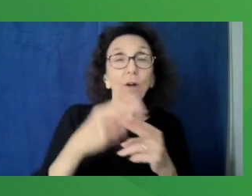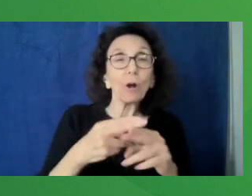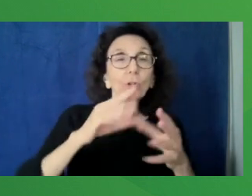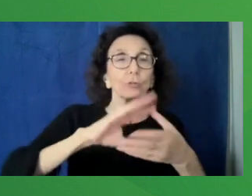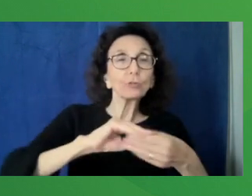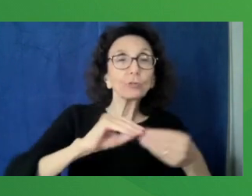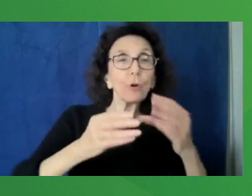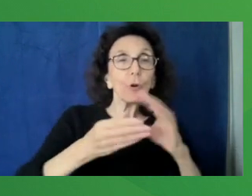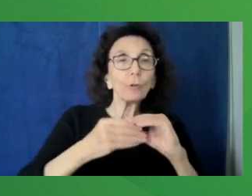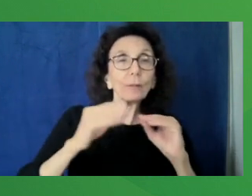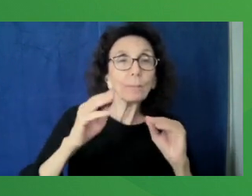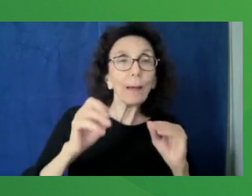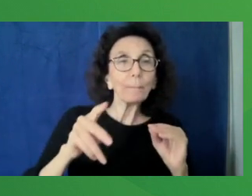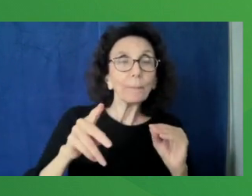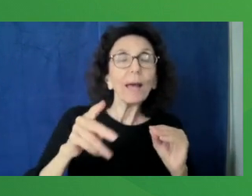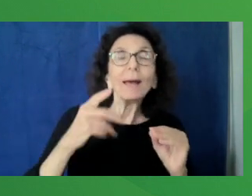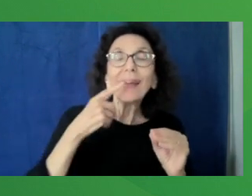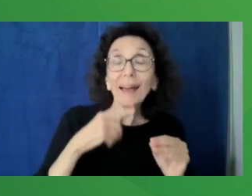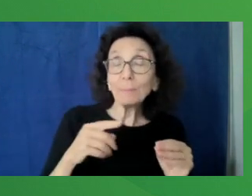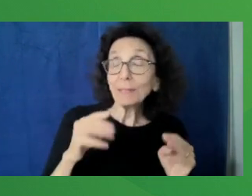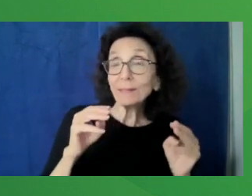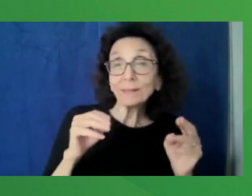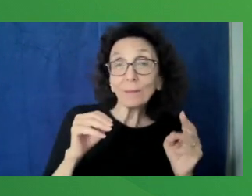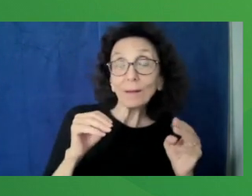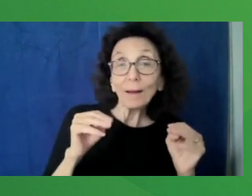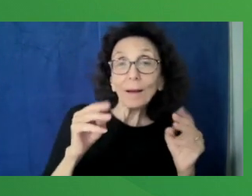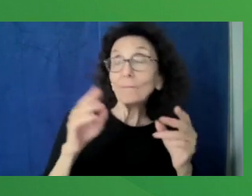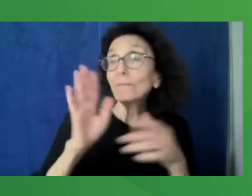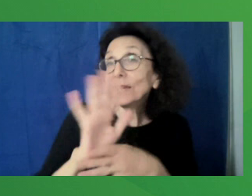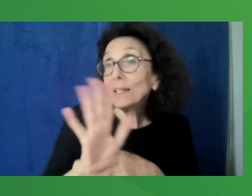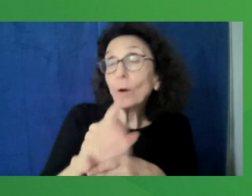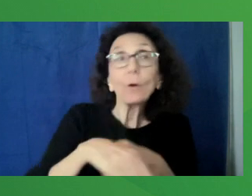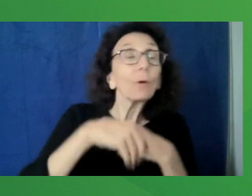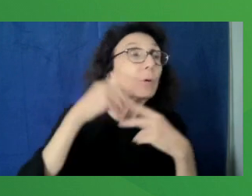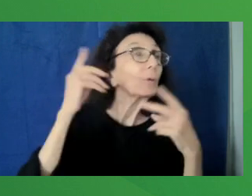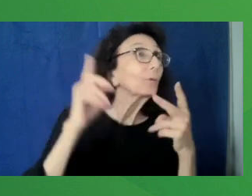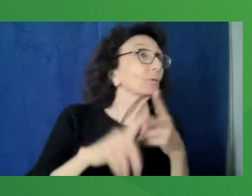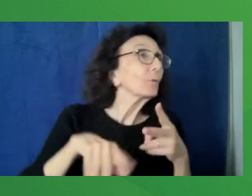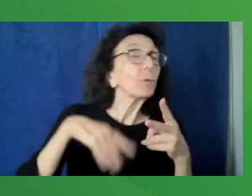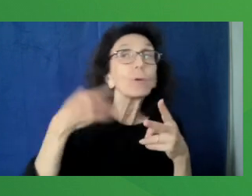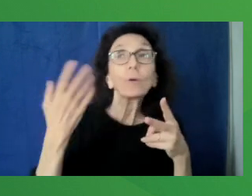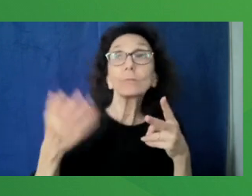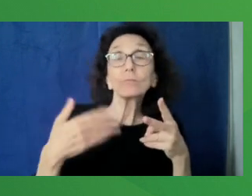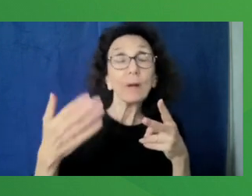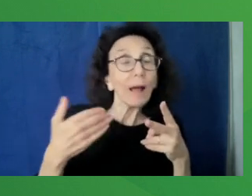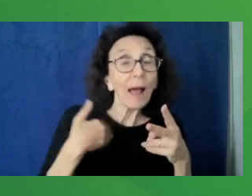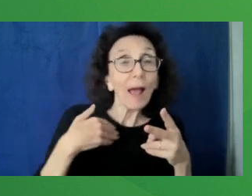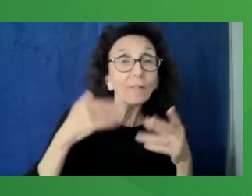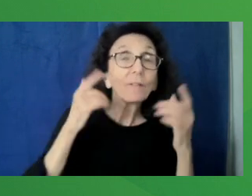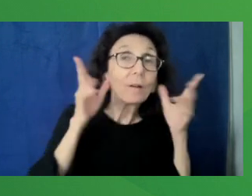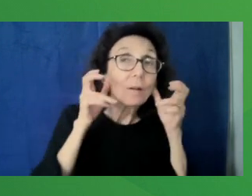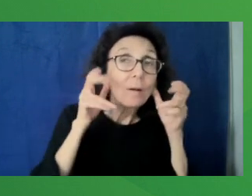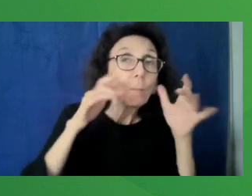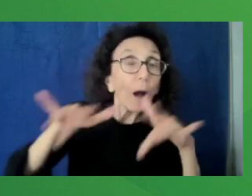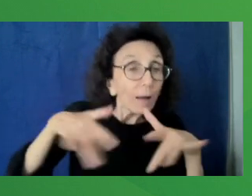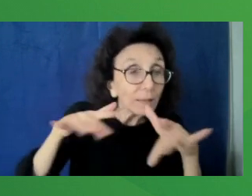so additional extensions that are videos or podcasts or things like that. And we also do